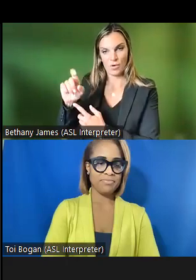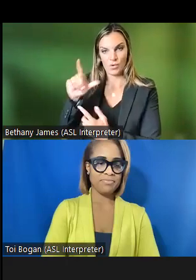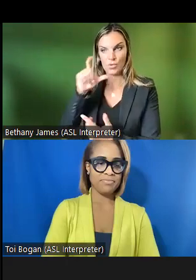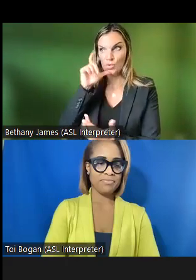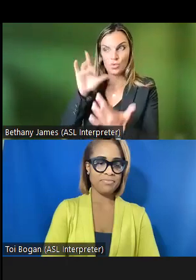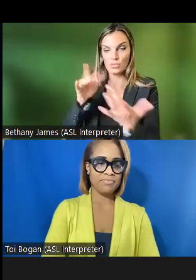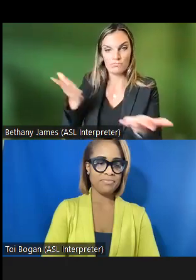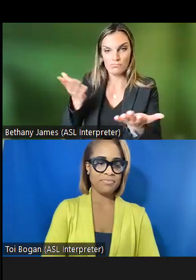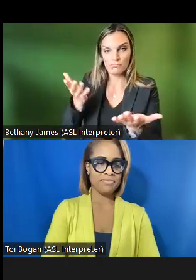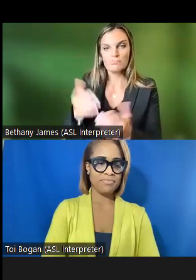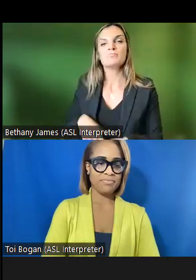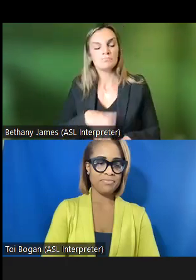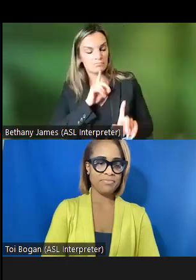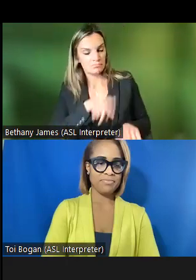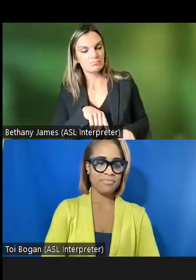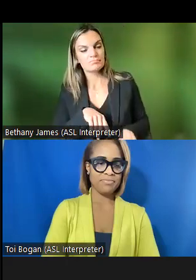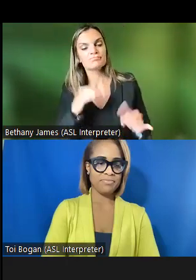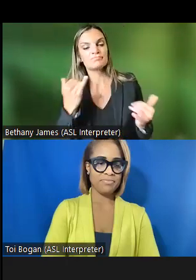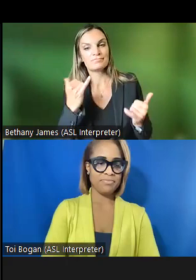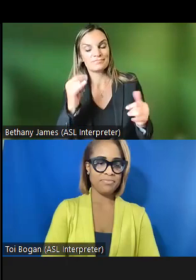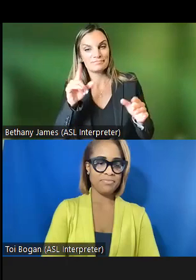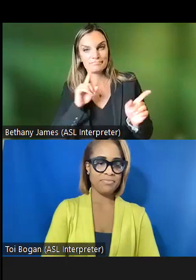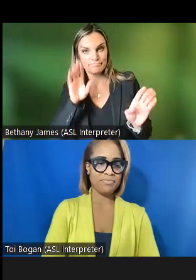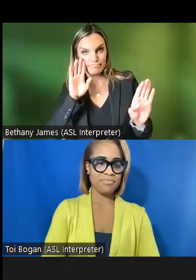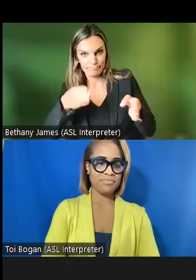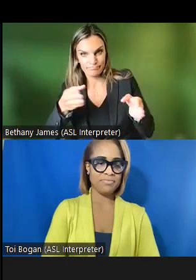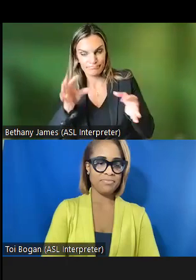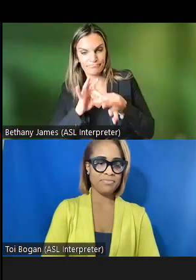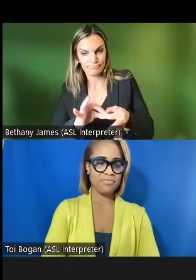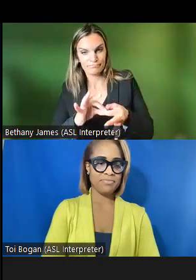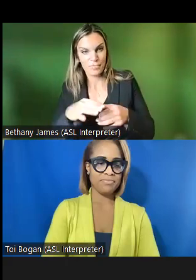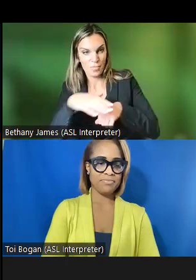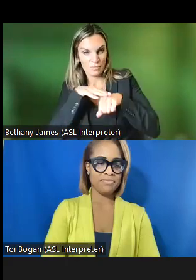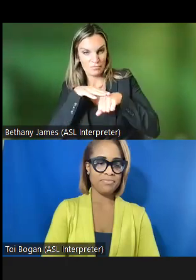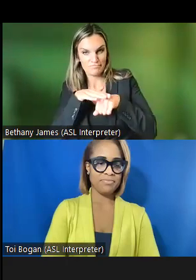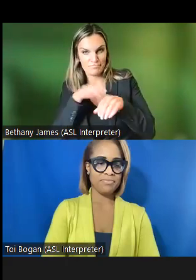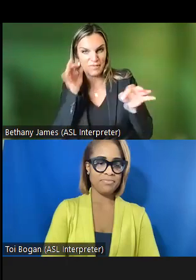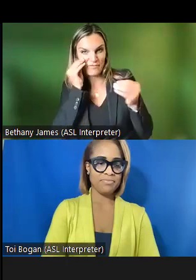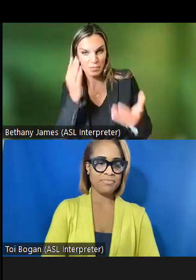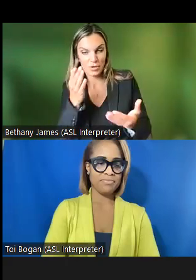So today we're really focusing on the overview, but if you have an issue with housing as it